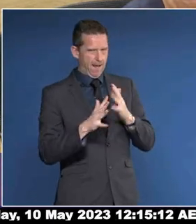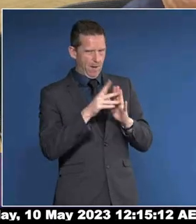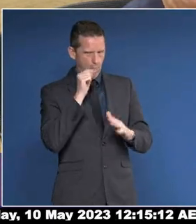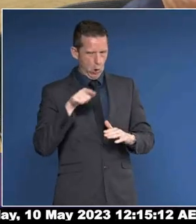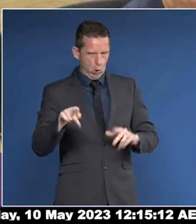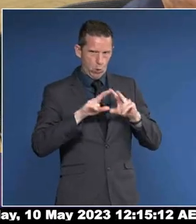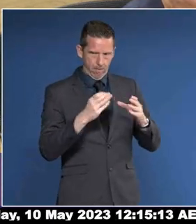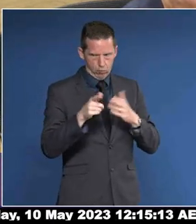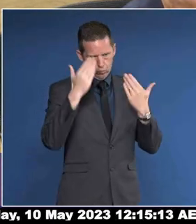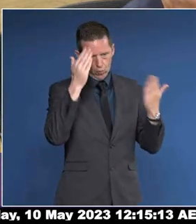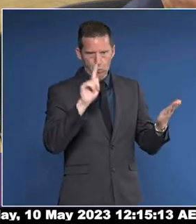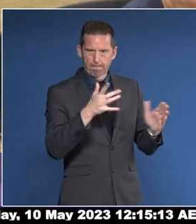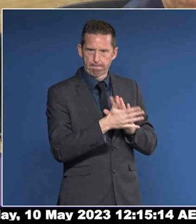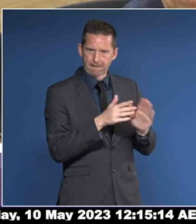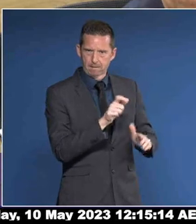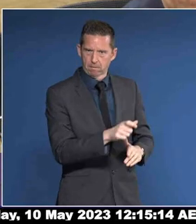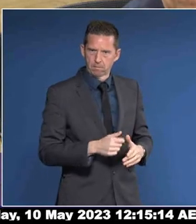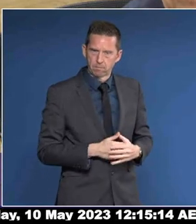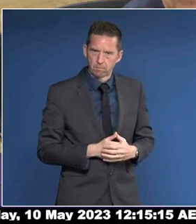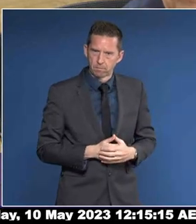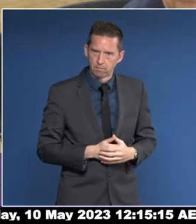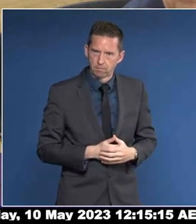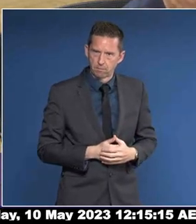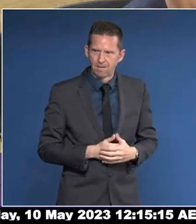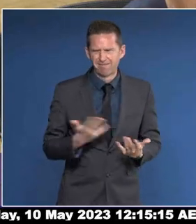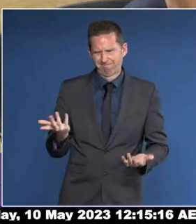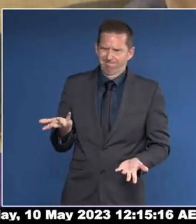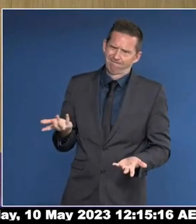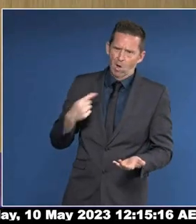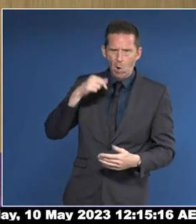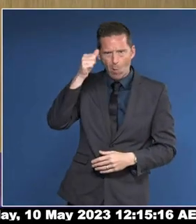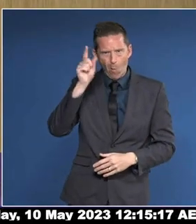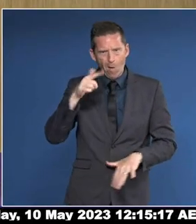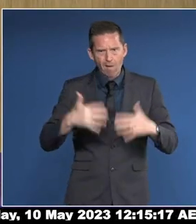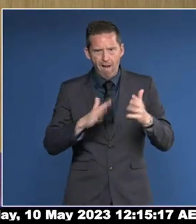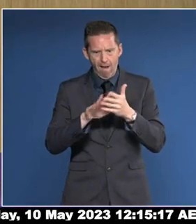it means? MR CLARK: Well, I think we know what harm means. We know the definition under the Child Protection Act.